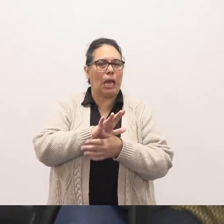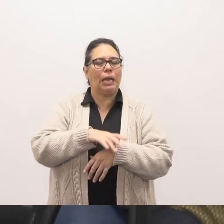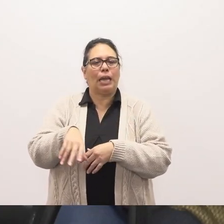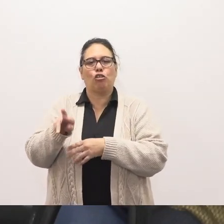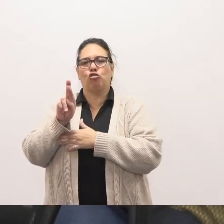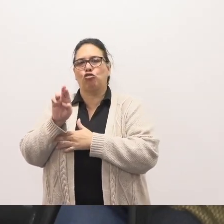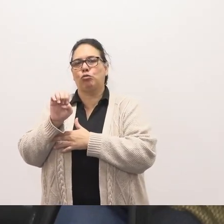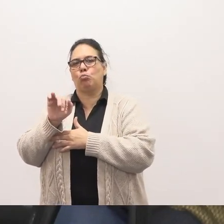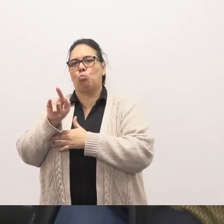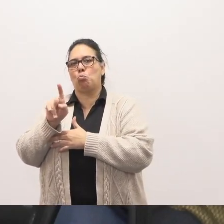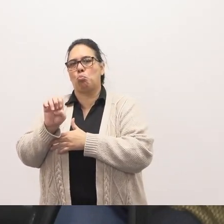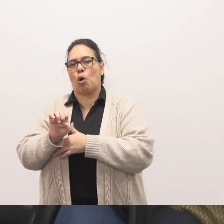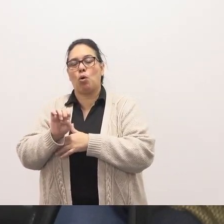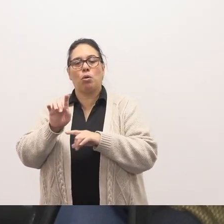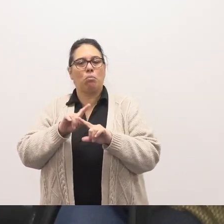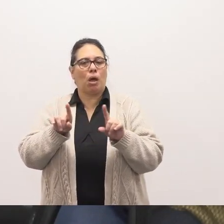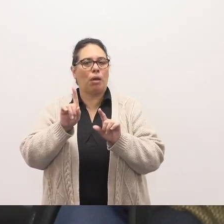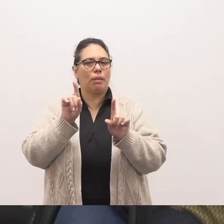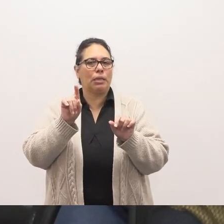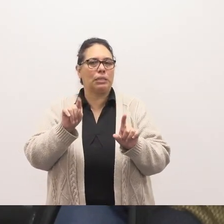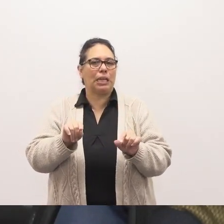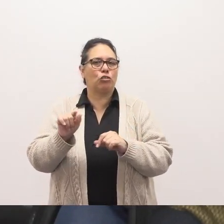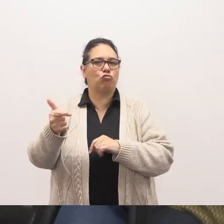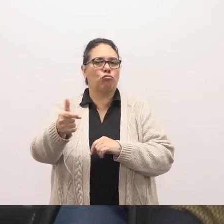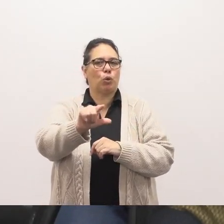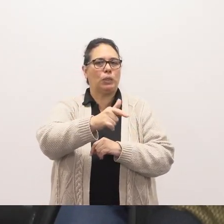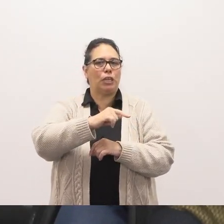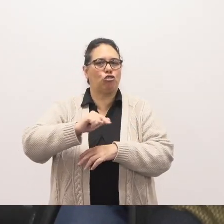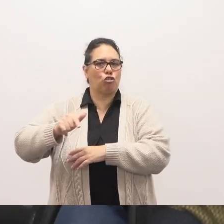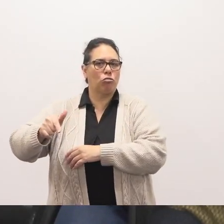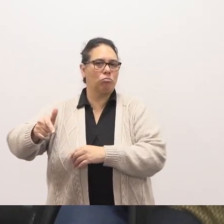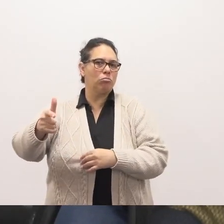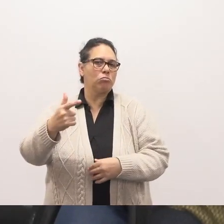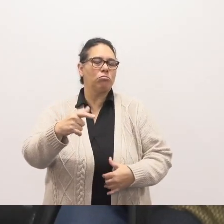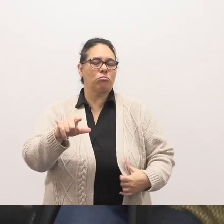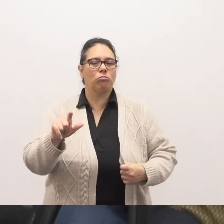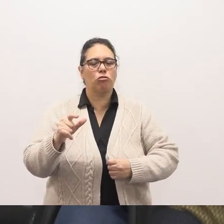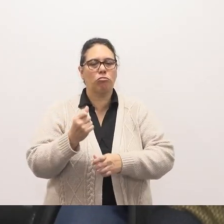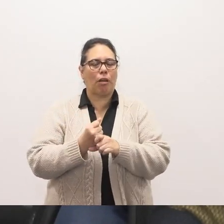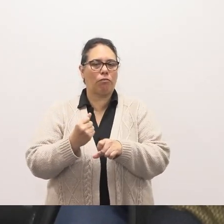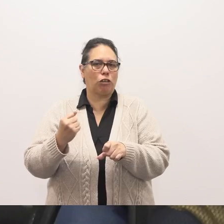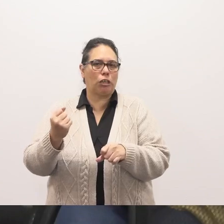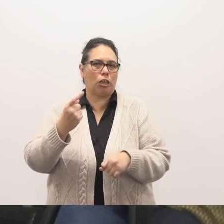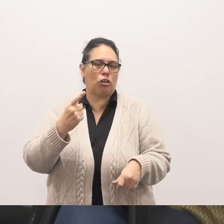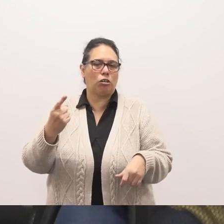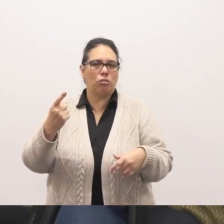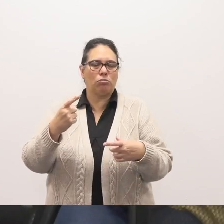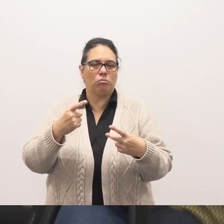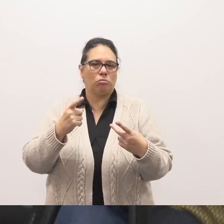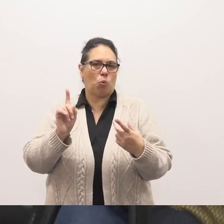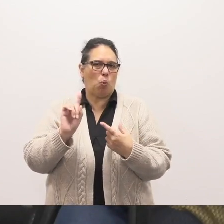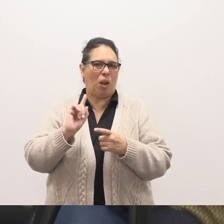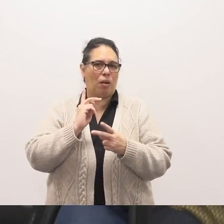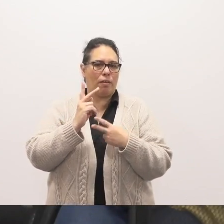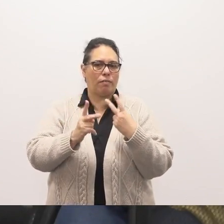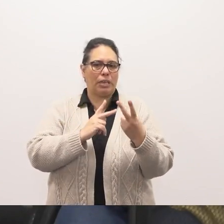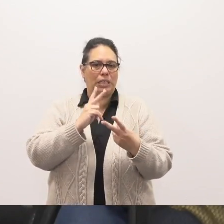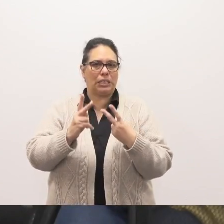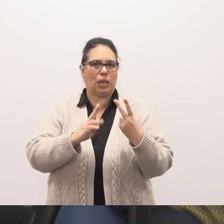And then in terms of the attendance, it's on a rotational basis. So every year, the sites that we visit are gonna be different sites.